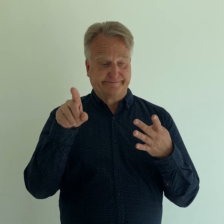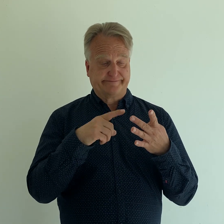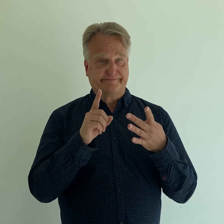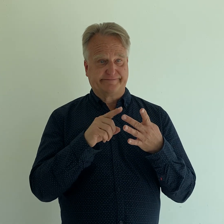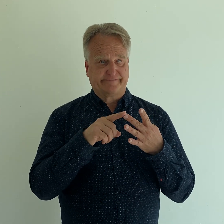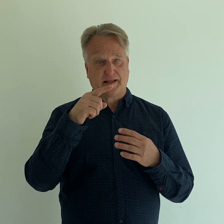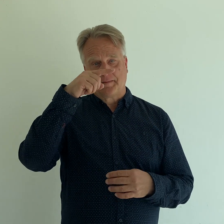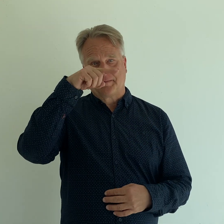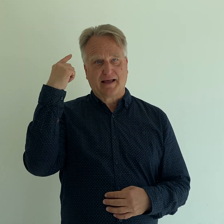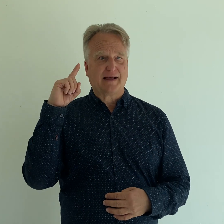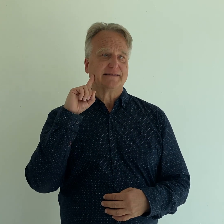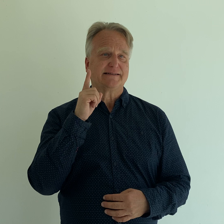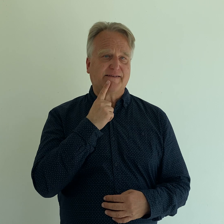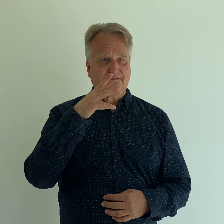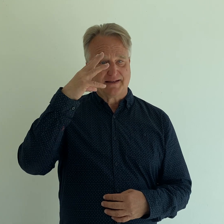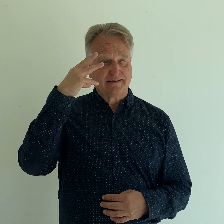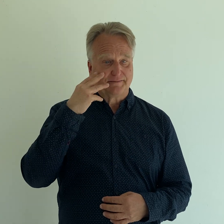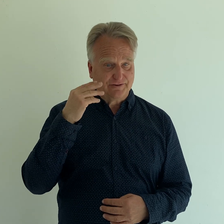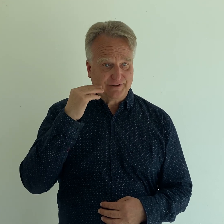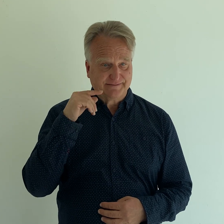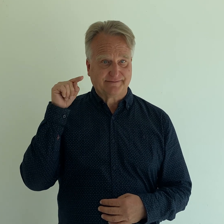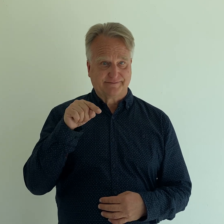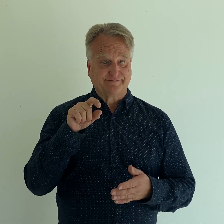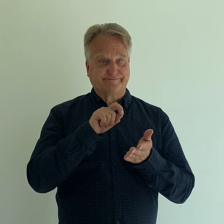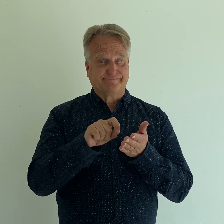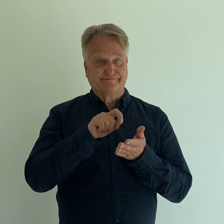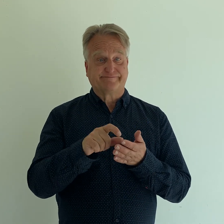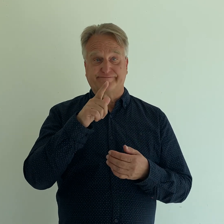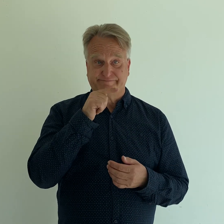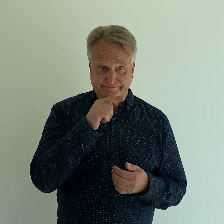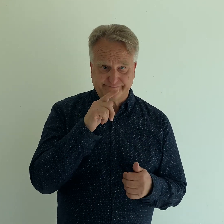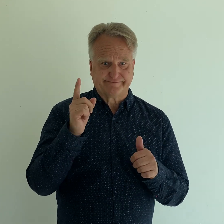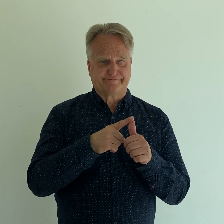The Black Deaf experience was prepared by